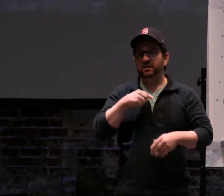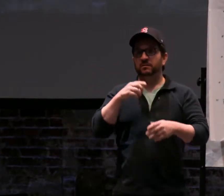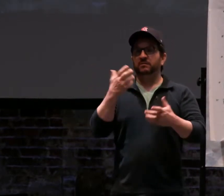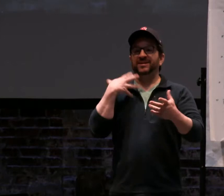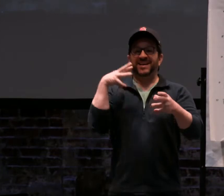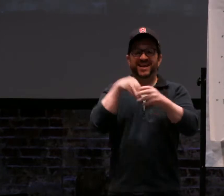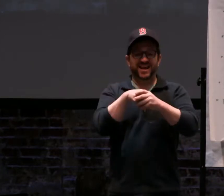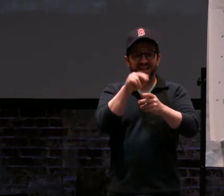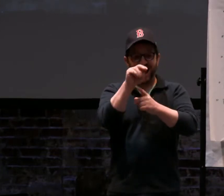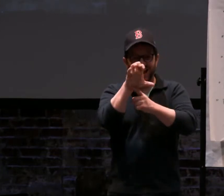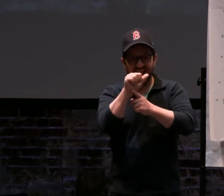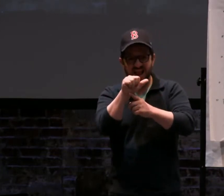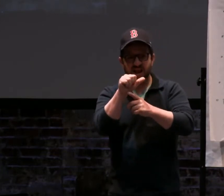of so many things in general.